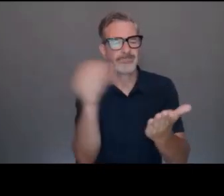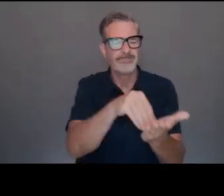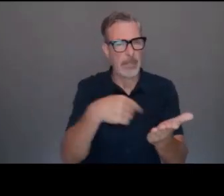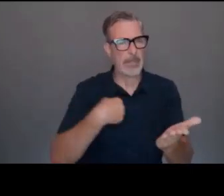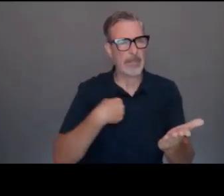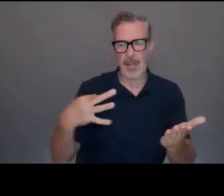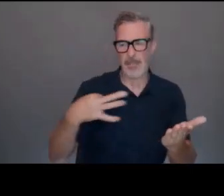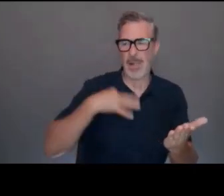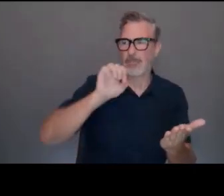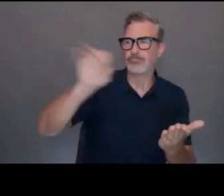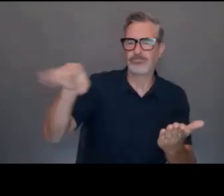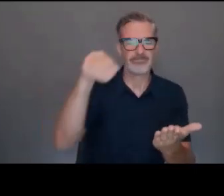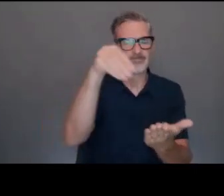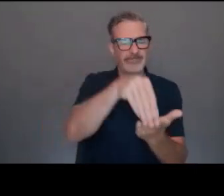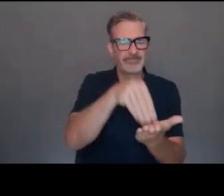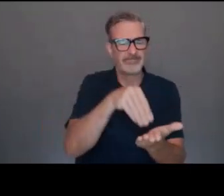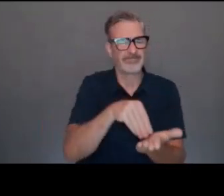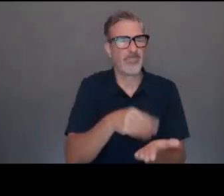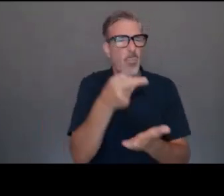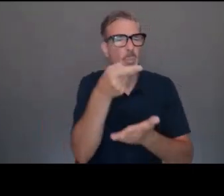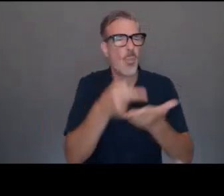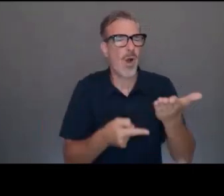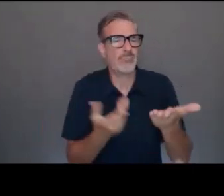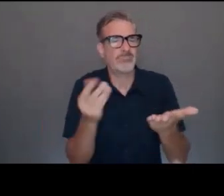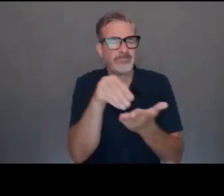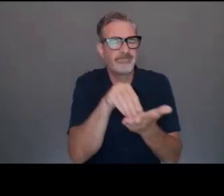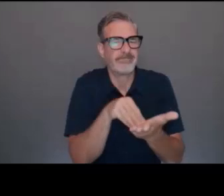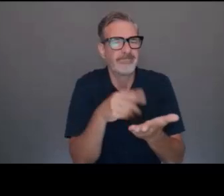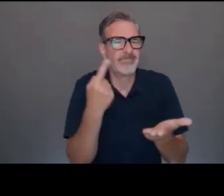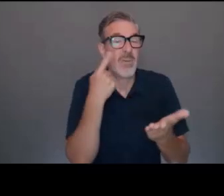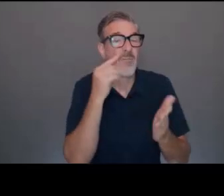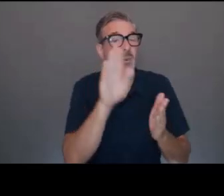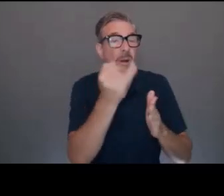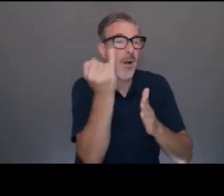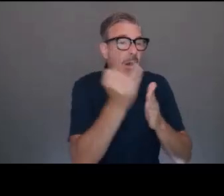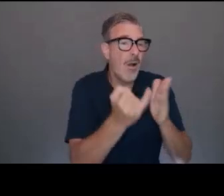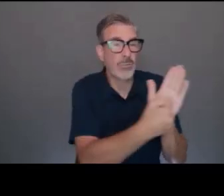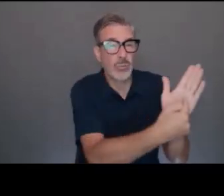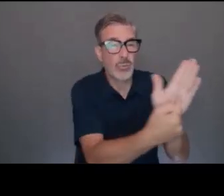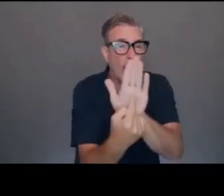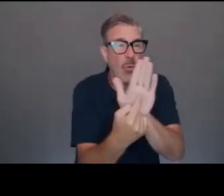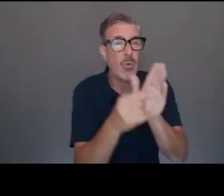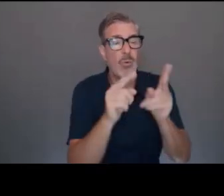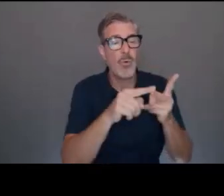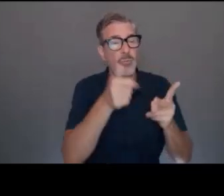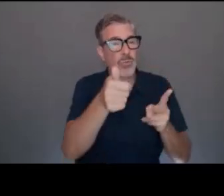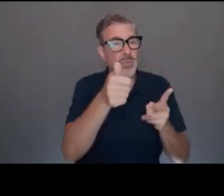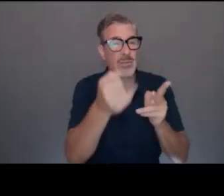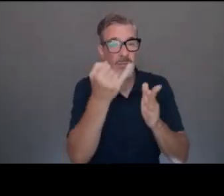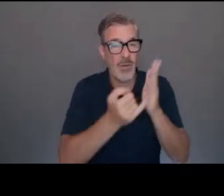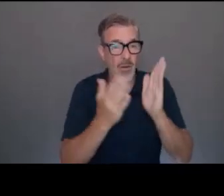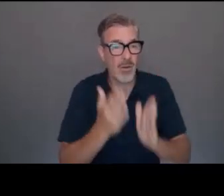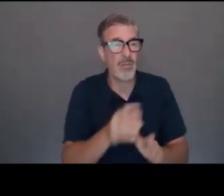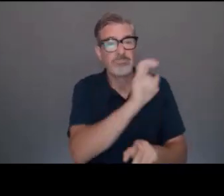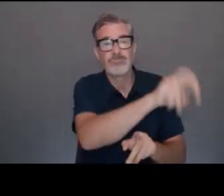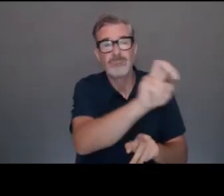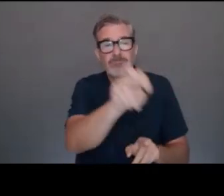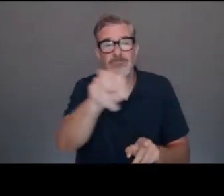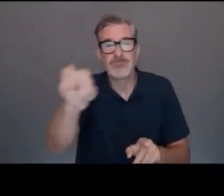This is the circulation or touring of artists, exhibitions, or artistic works to one or more destination.